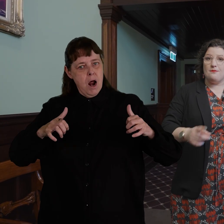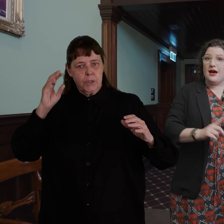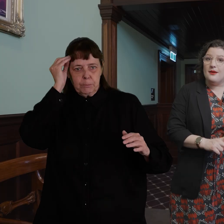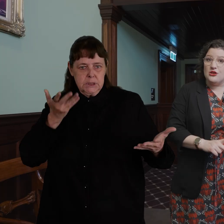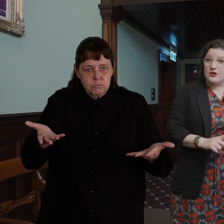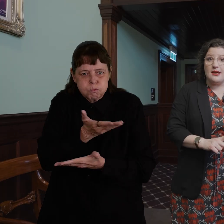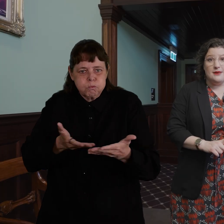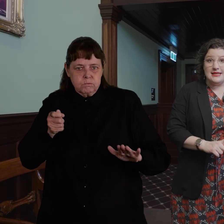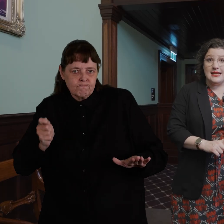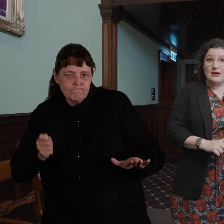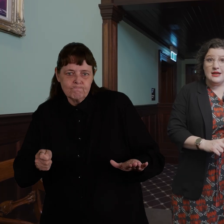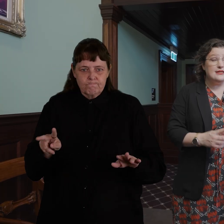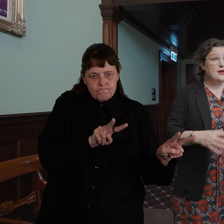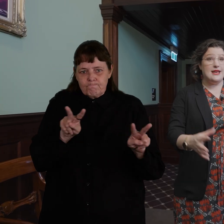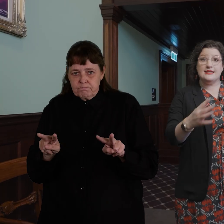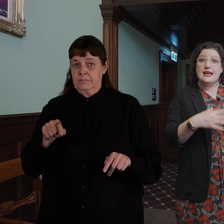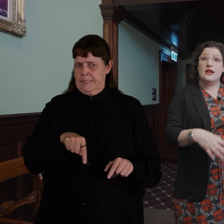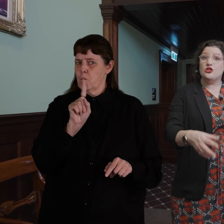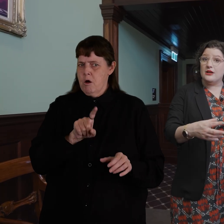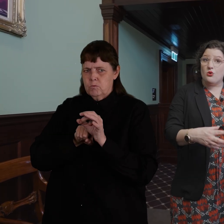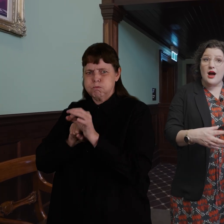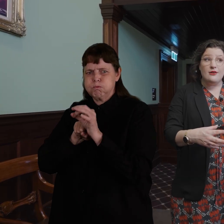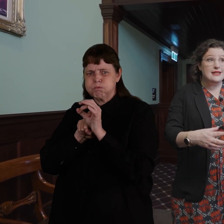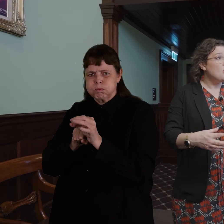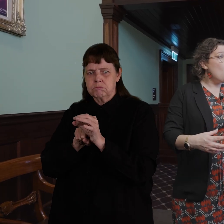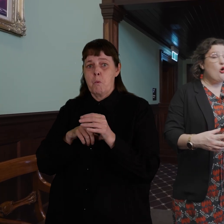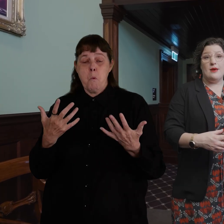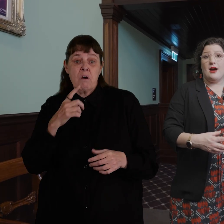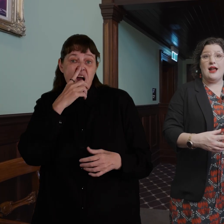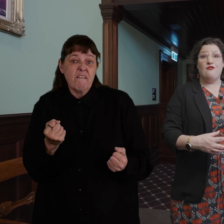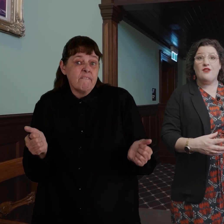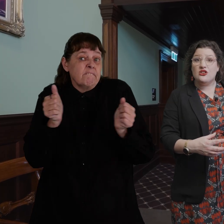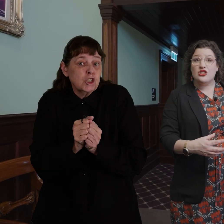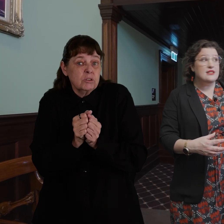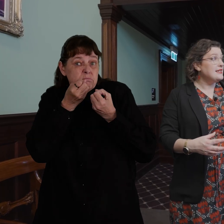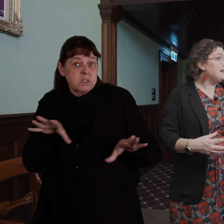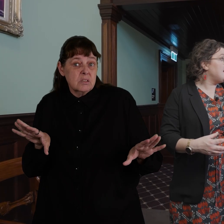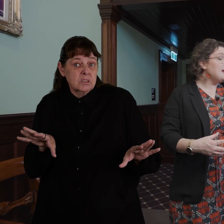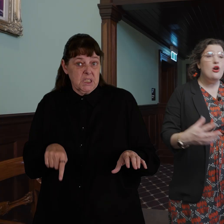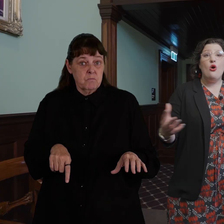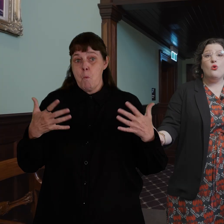like parliamentary committee hearings, where they do inquiries, or we might have functions in here,